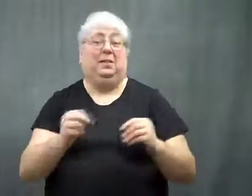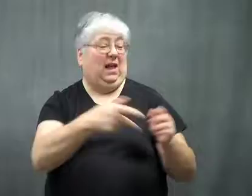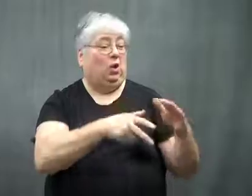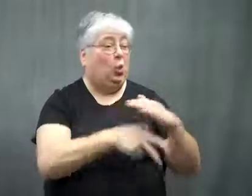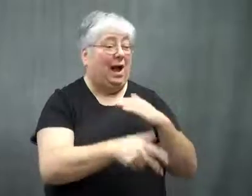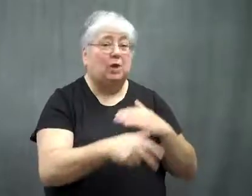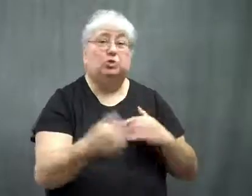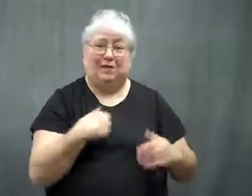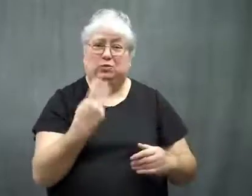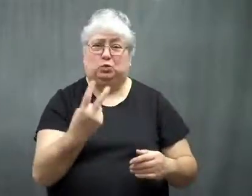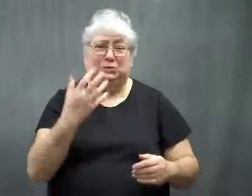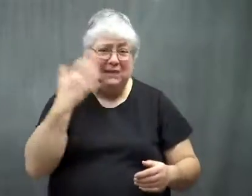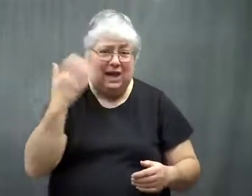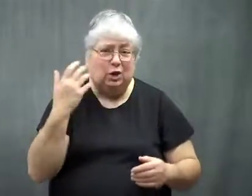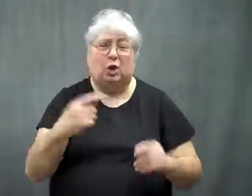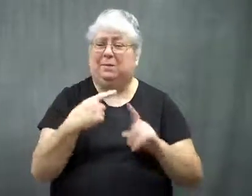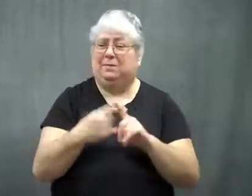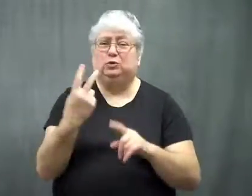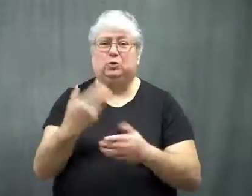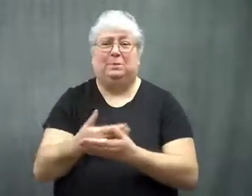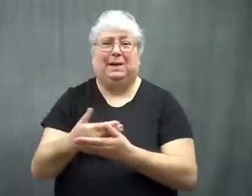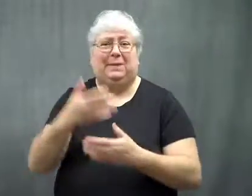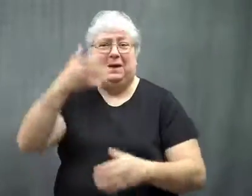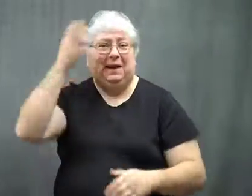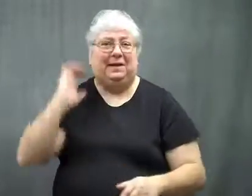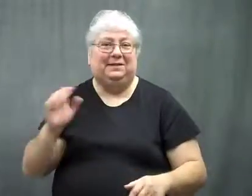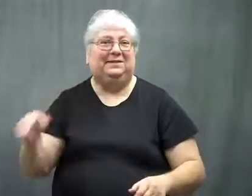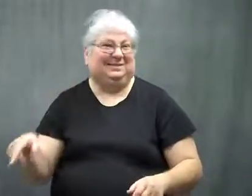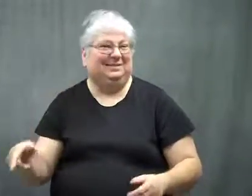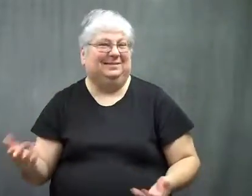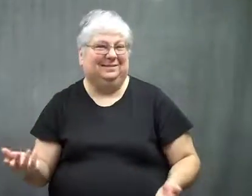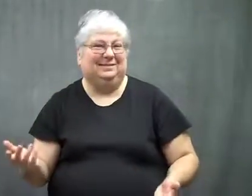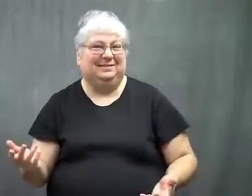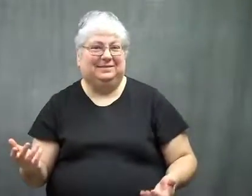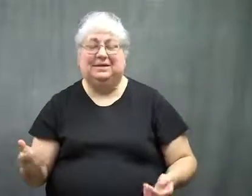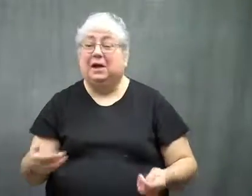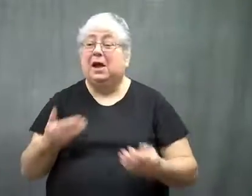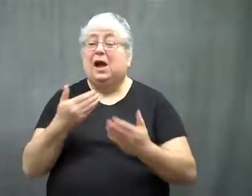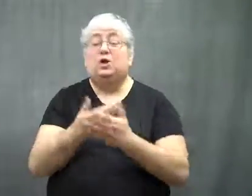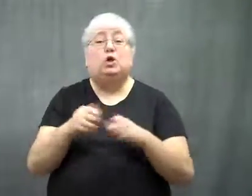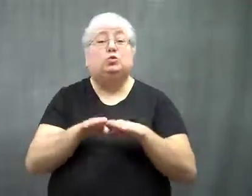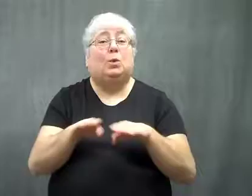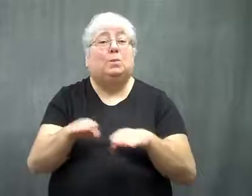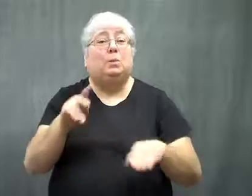The garage had two tigers and two lion cubs.